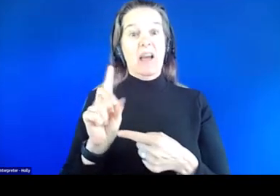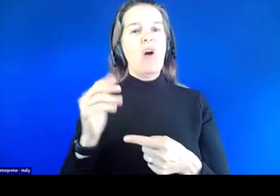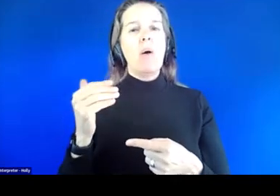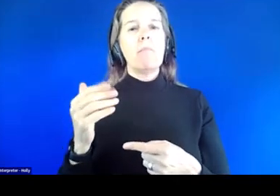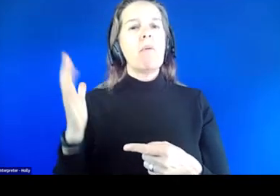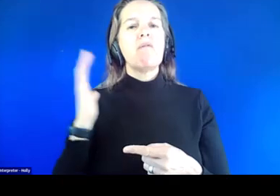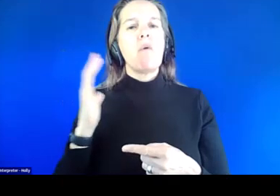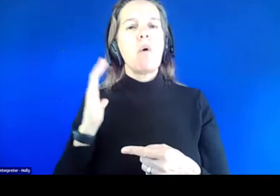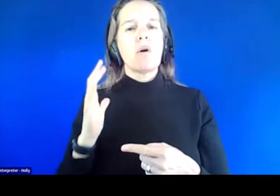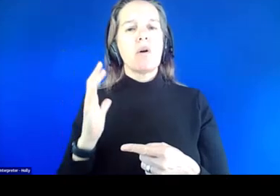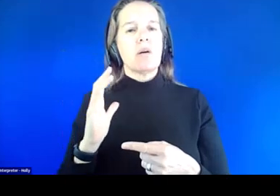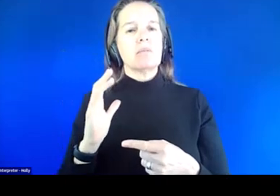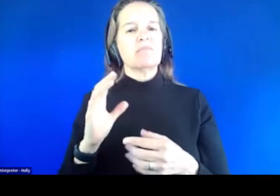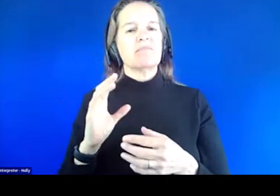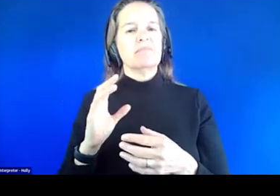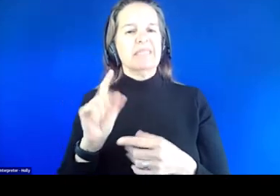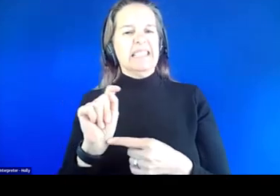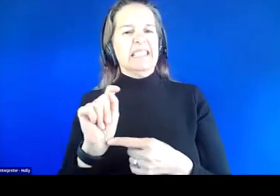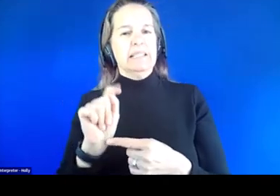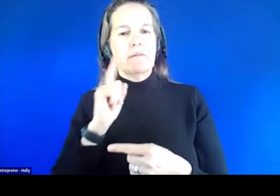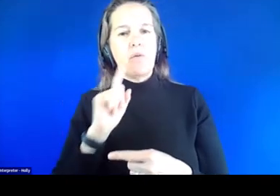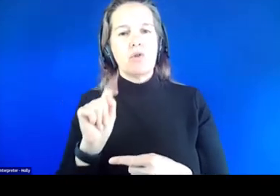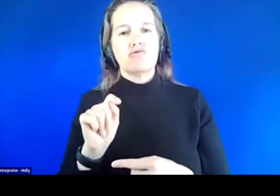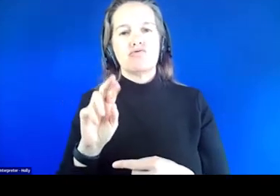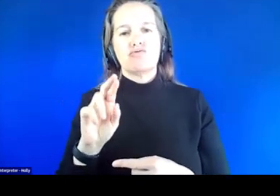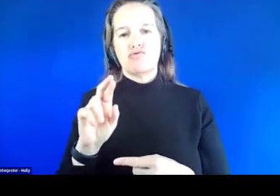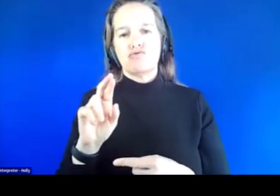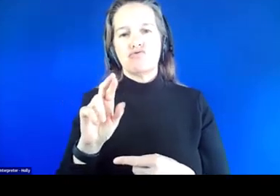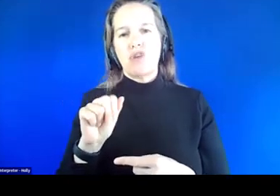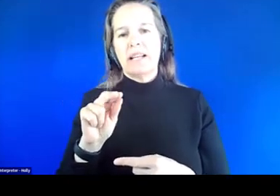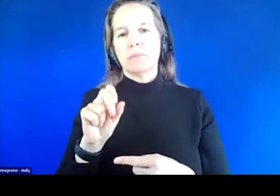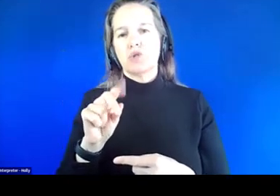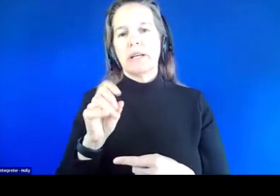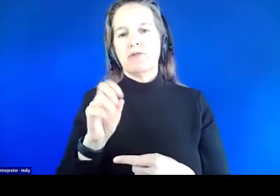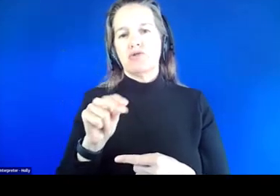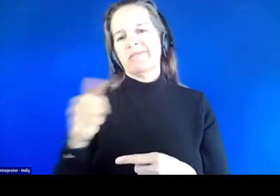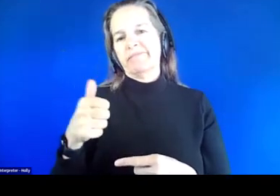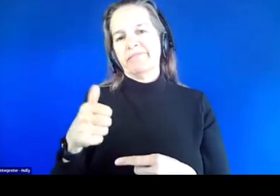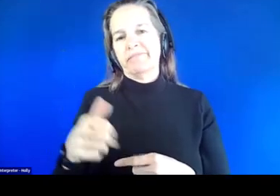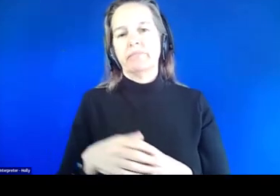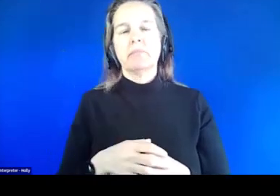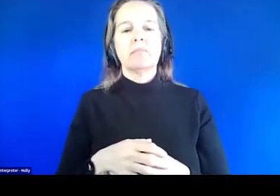And as they got closer to passing the ADA and